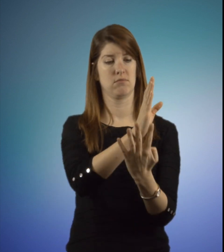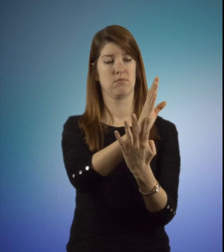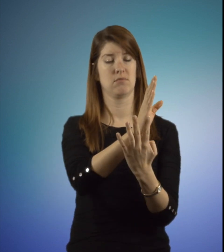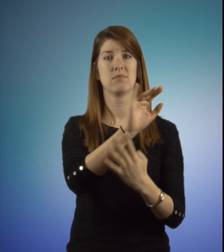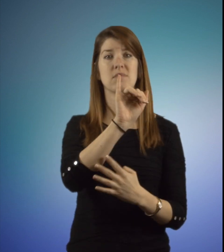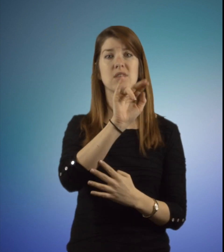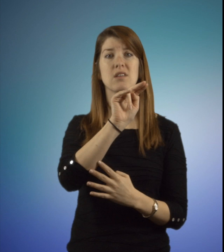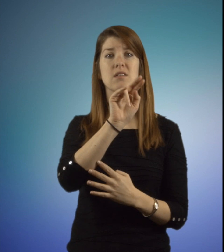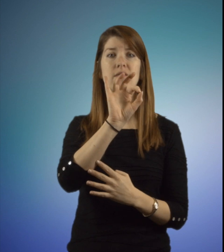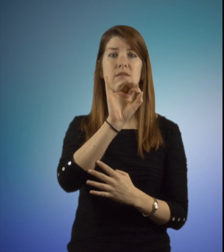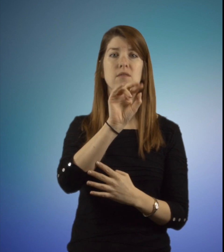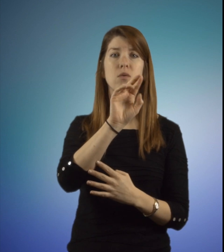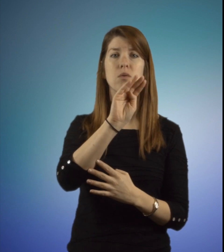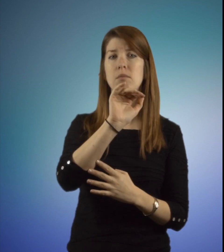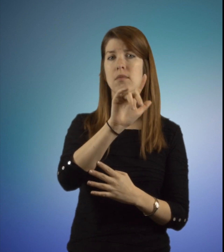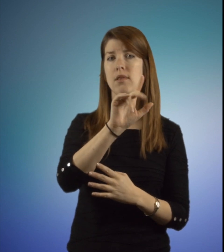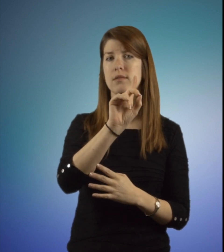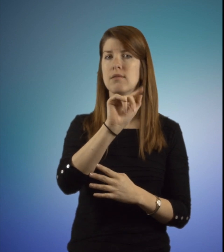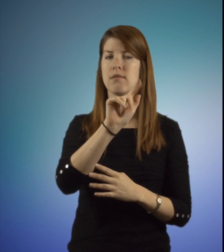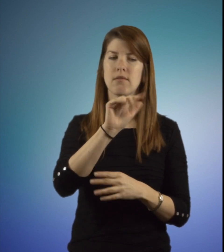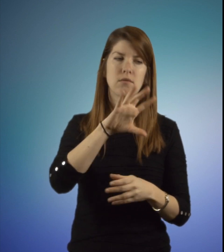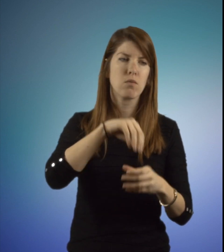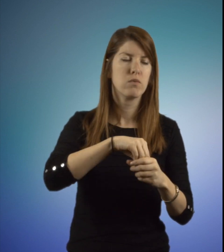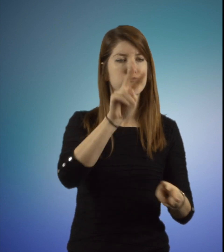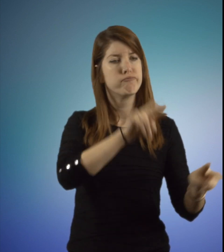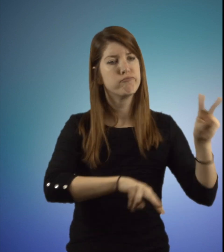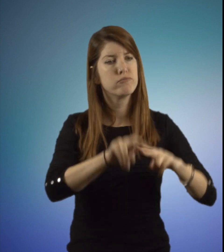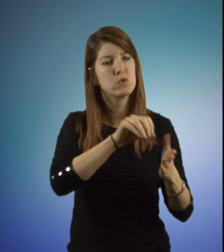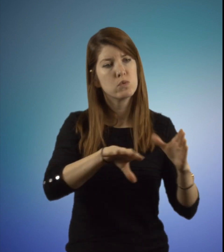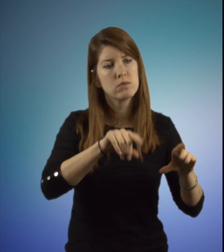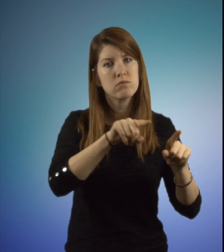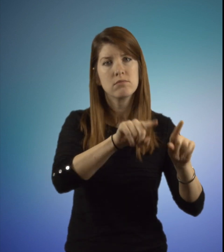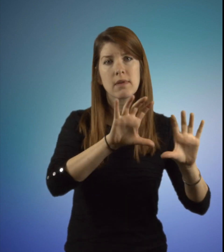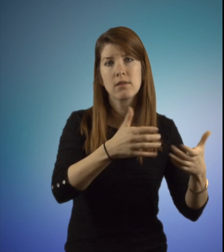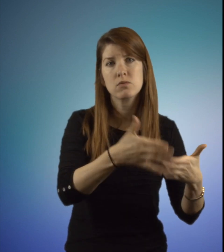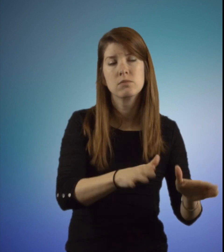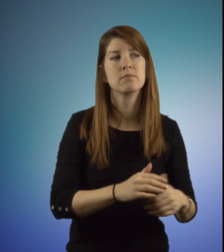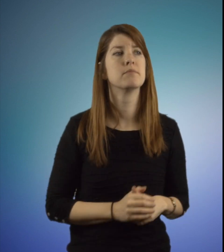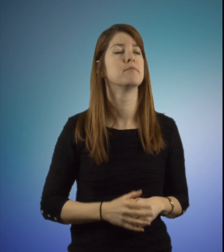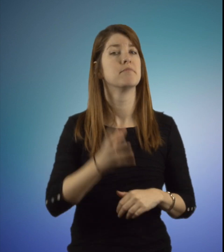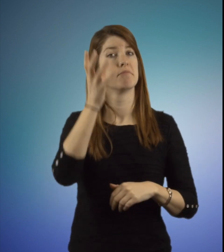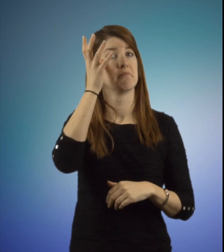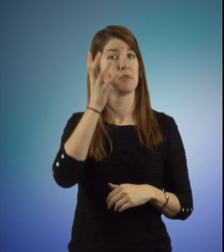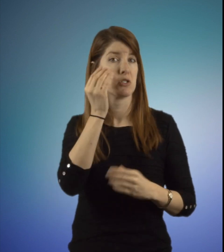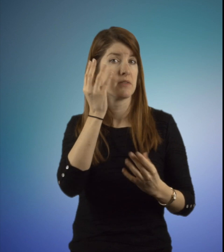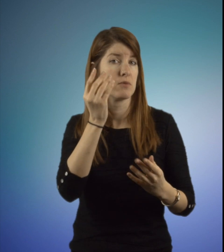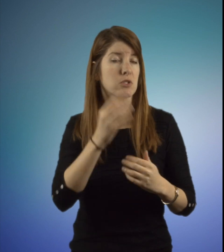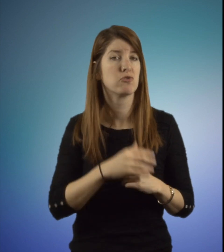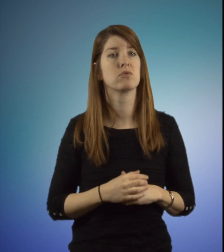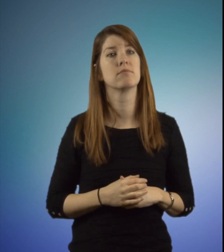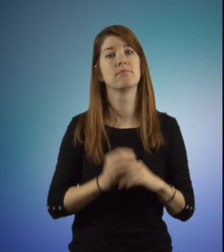Informal data includes observations of students in the classroom, parent information,